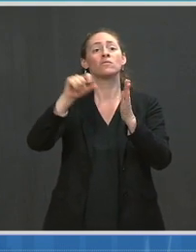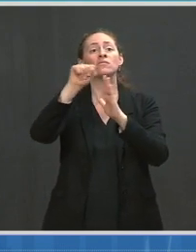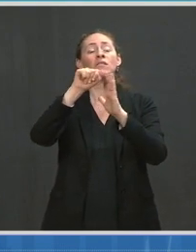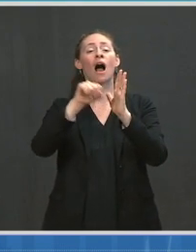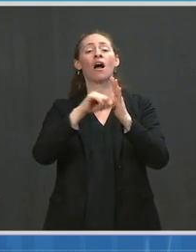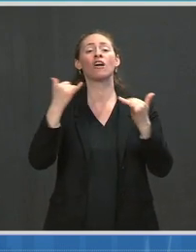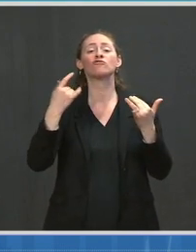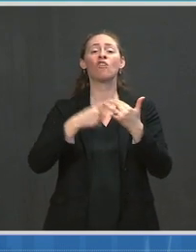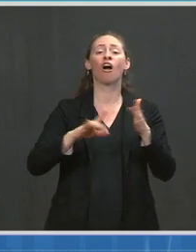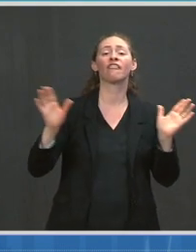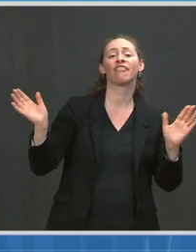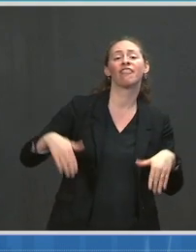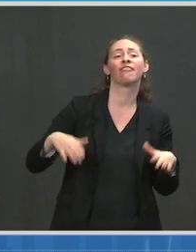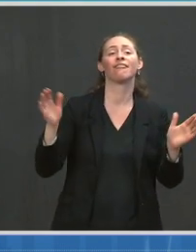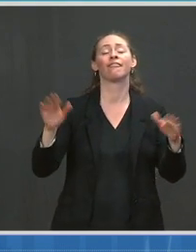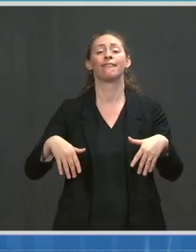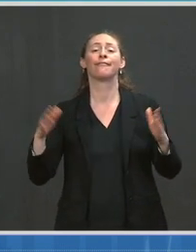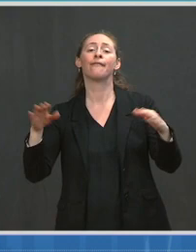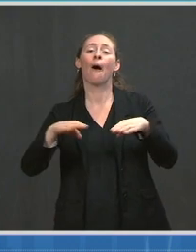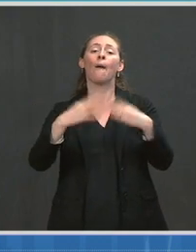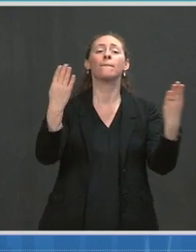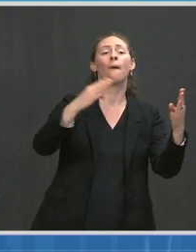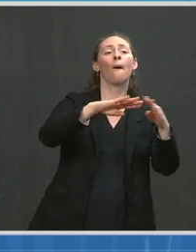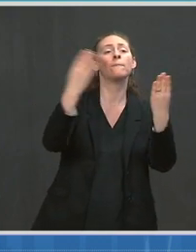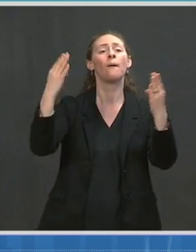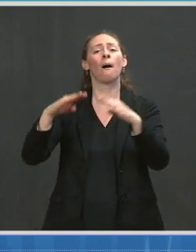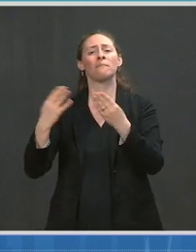I'm wondering if there's any discussion about changing